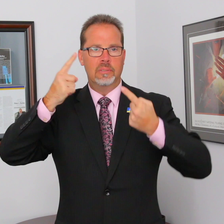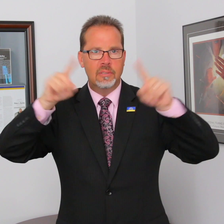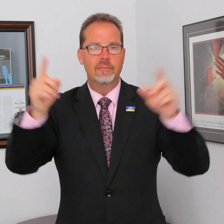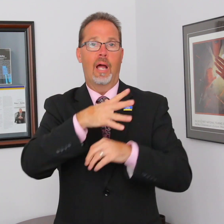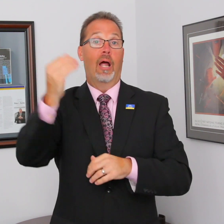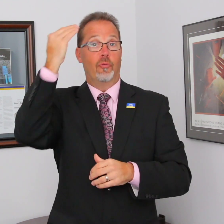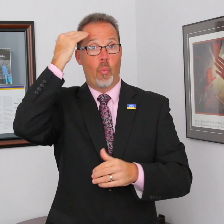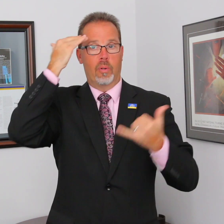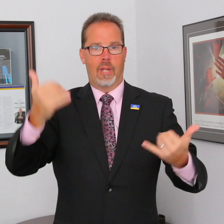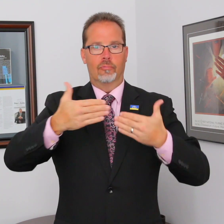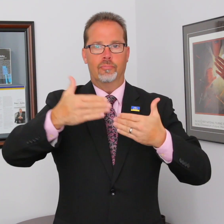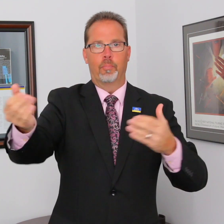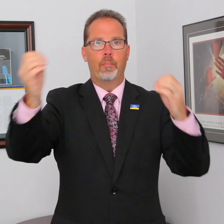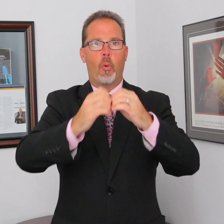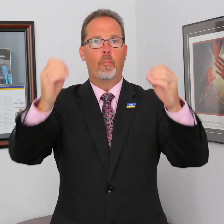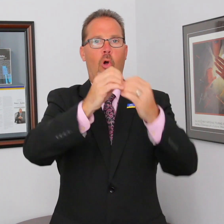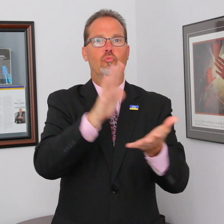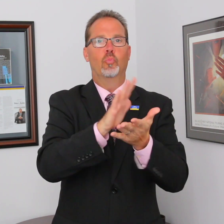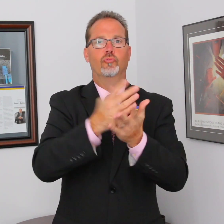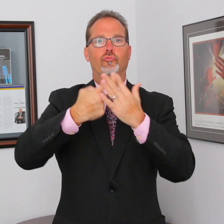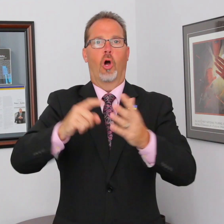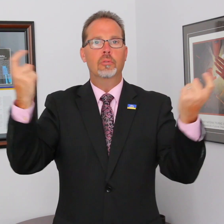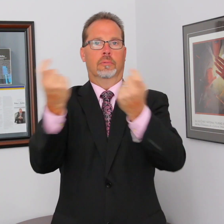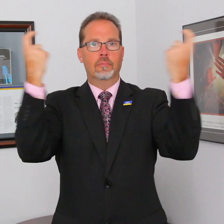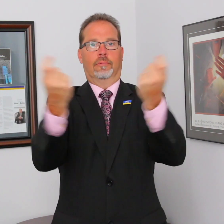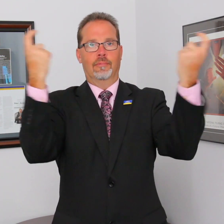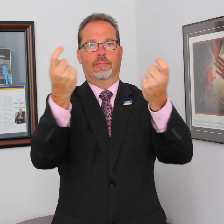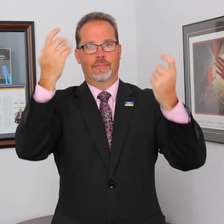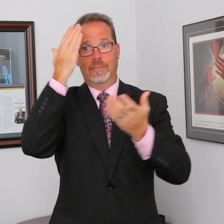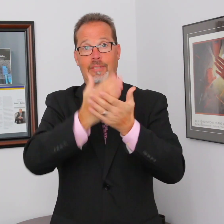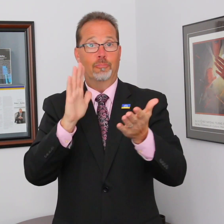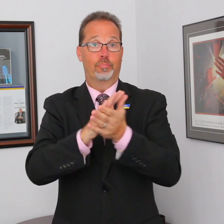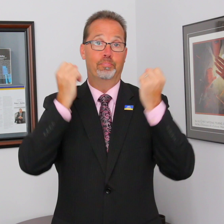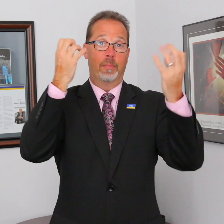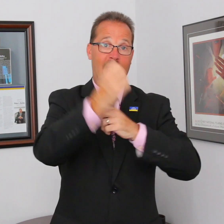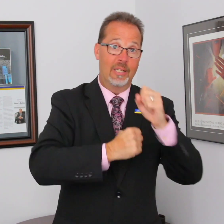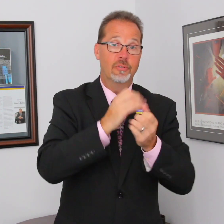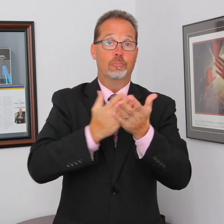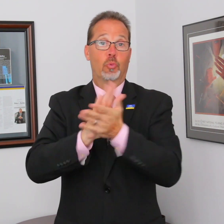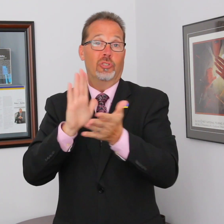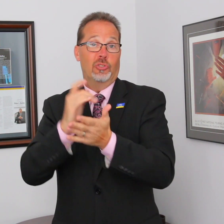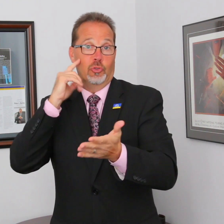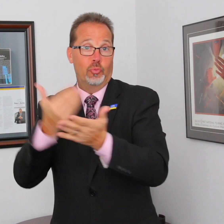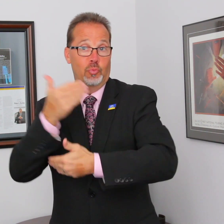organizations we want to say congratulations! It's a great time to recognize the history we have as the Deaf community and in Deaf education and